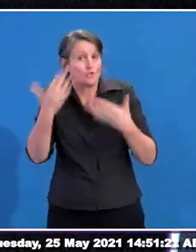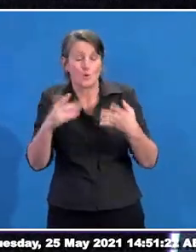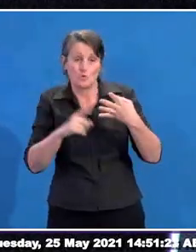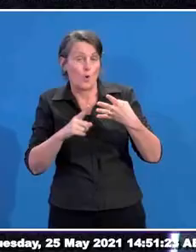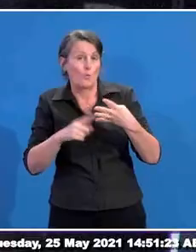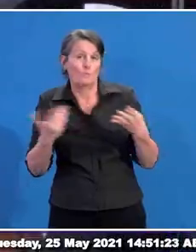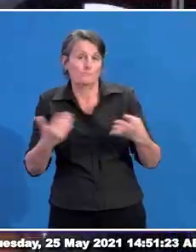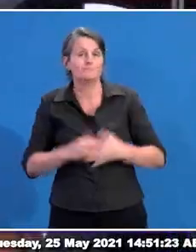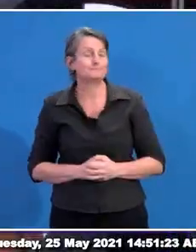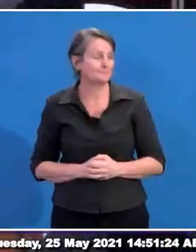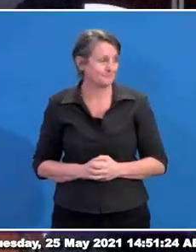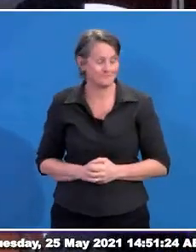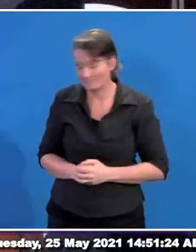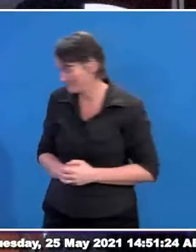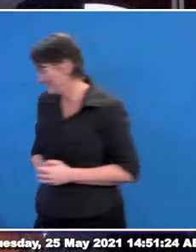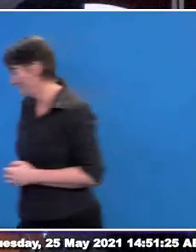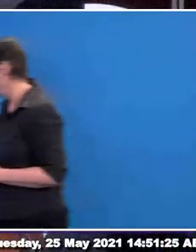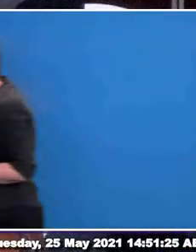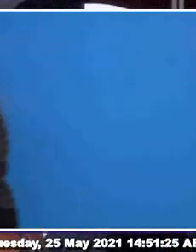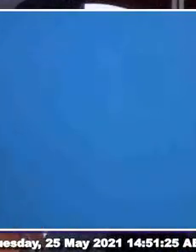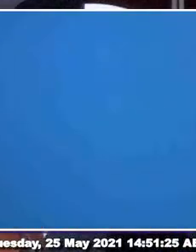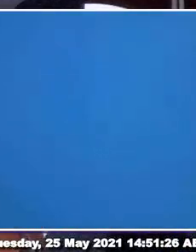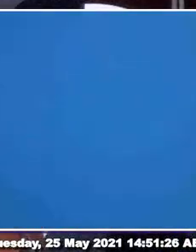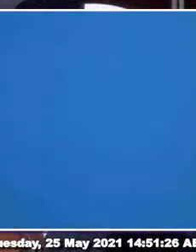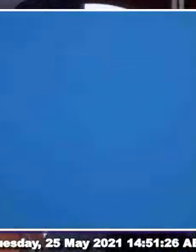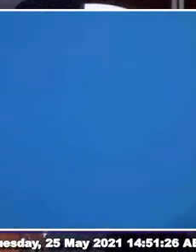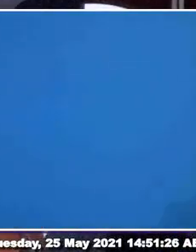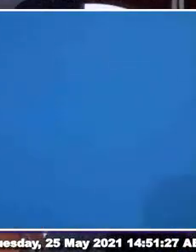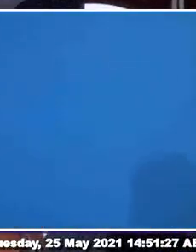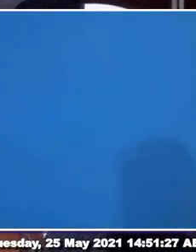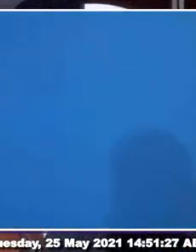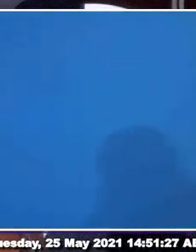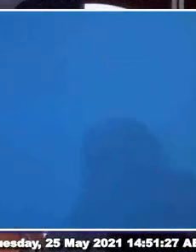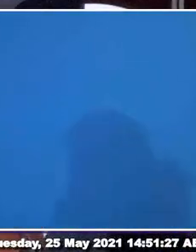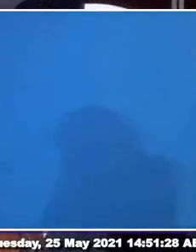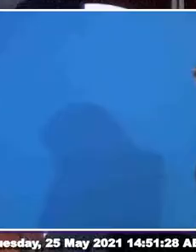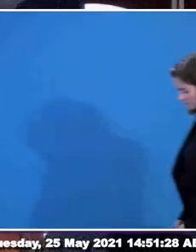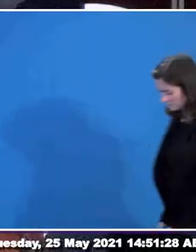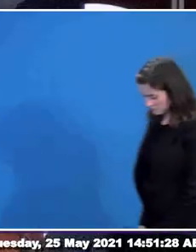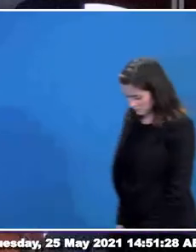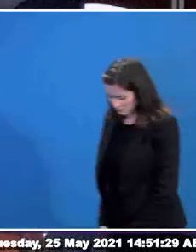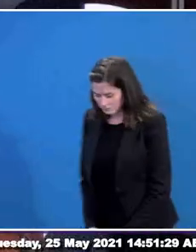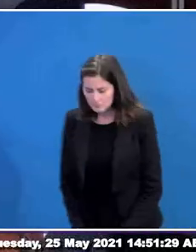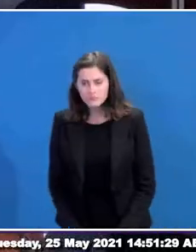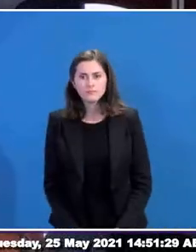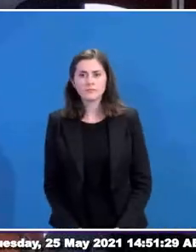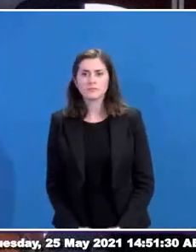And then the report --- do you provide draft reports before you finalise the report?